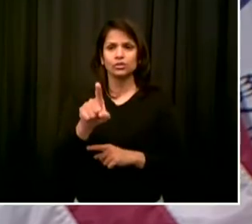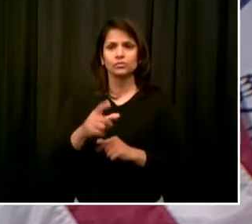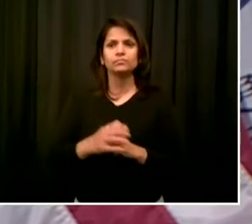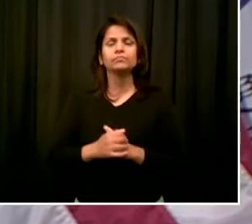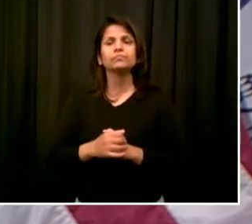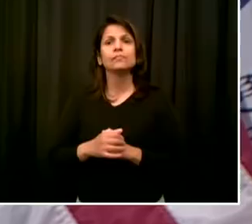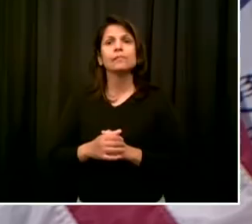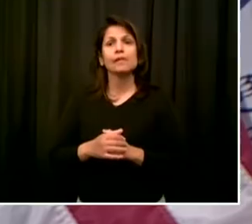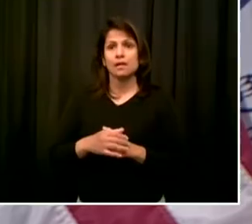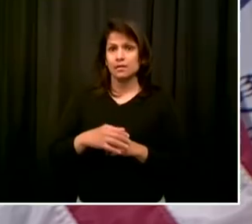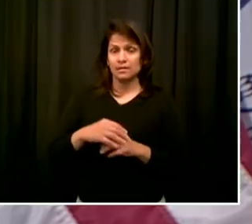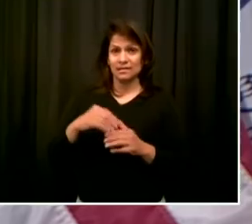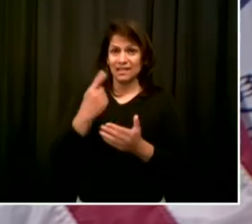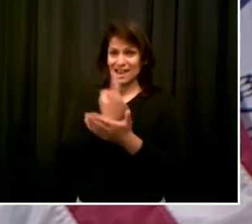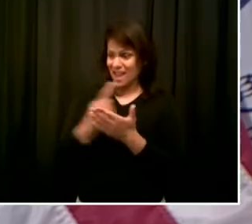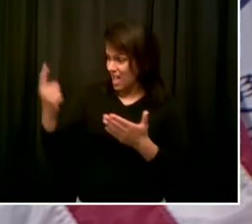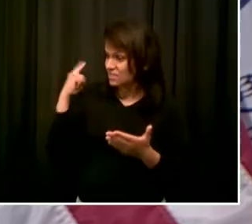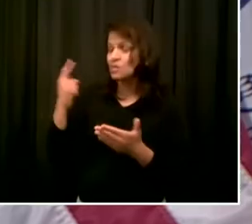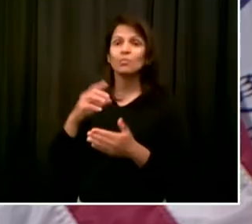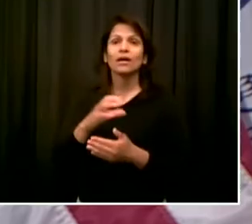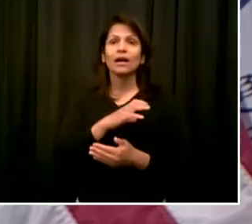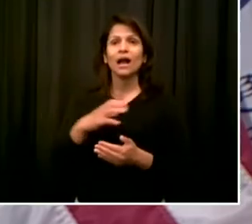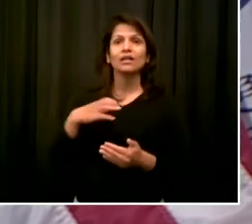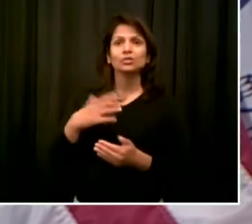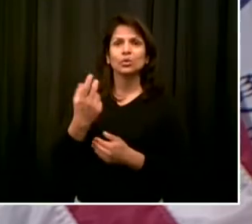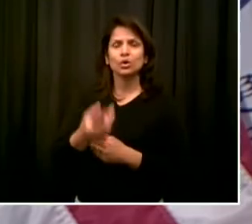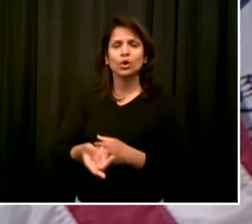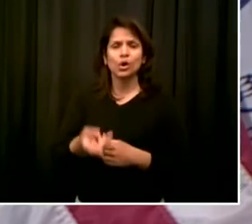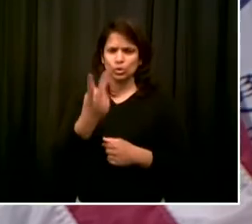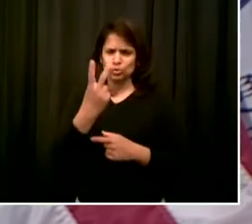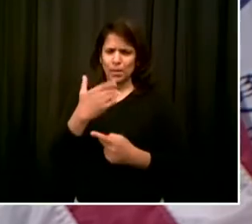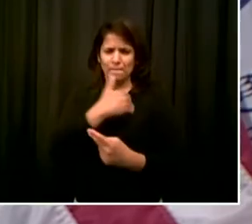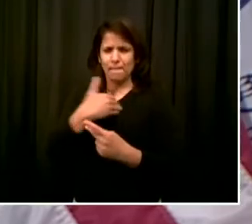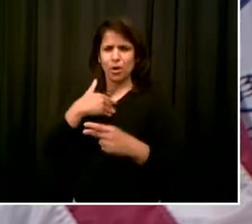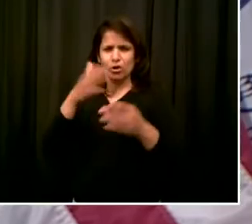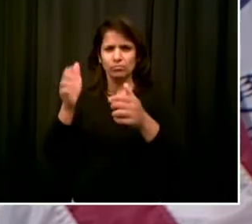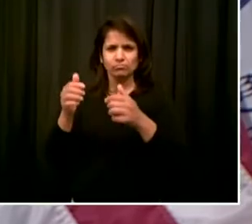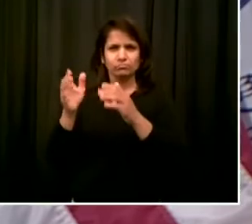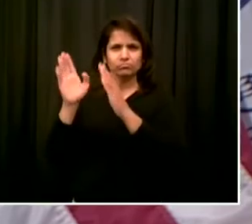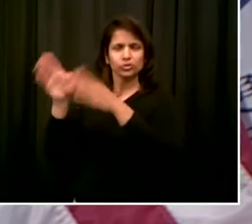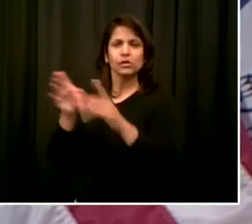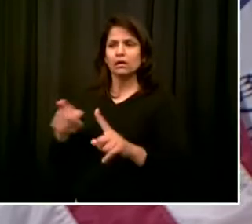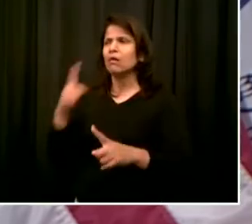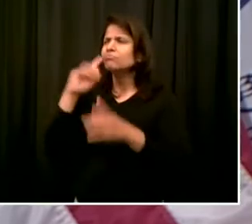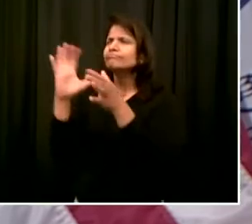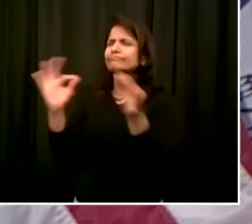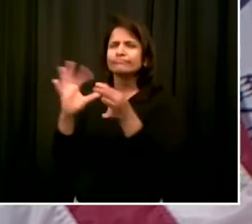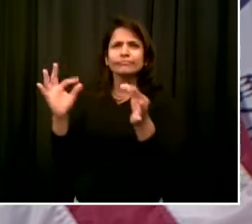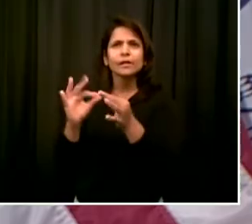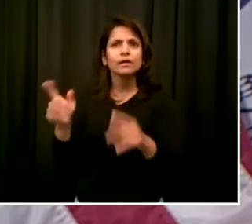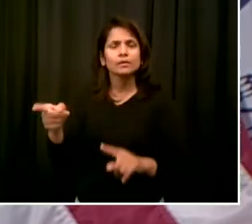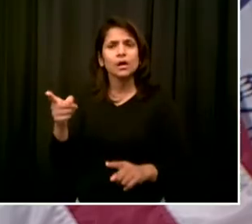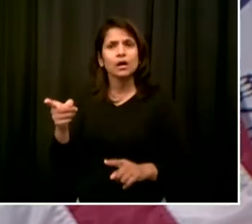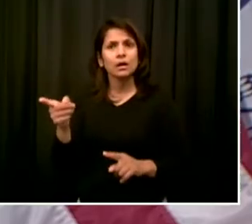AND LAST WEEK, COUNCIL MEMBERS hix5zWERE TALKING ABOUT